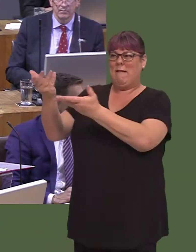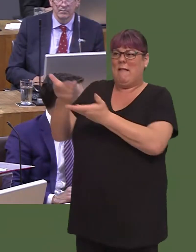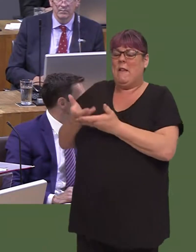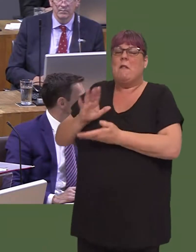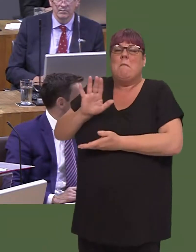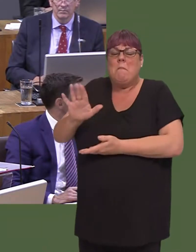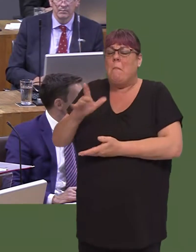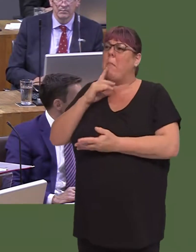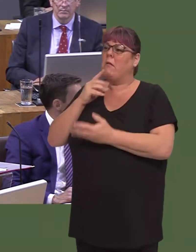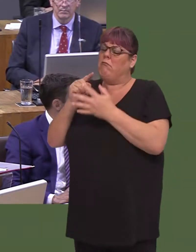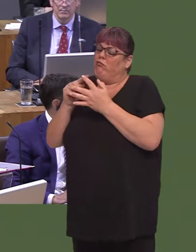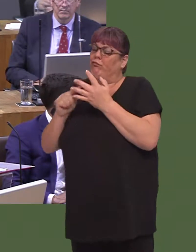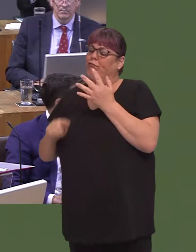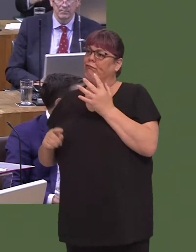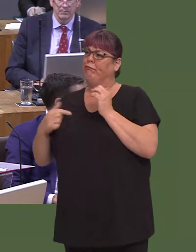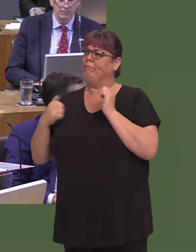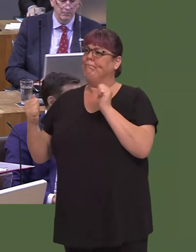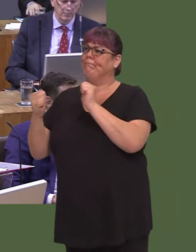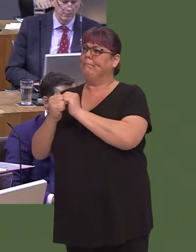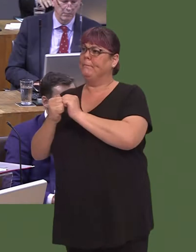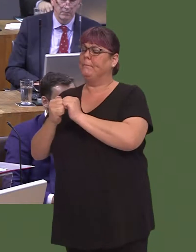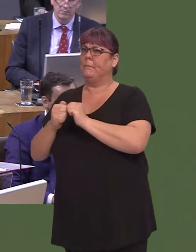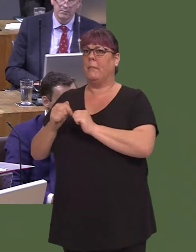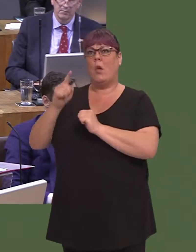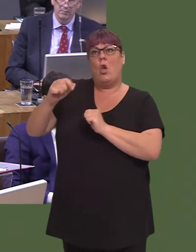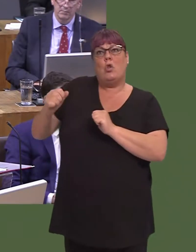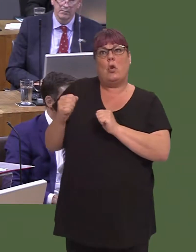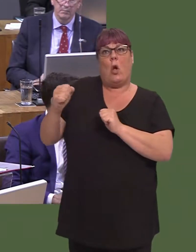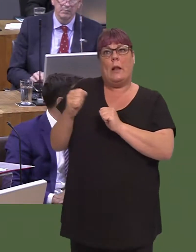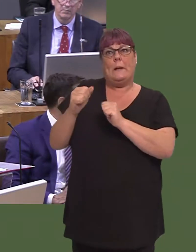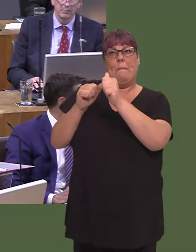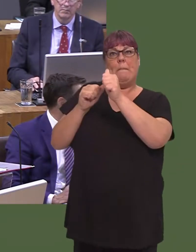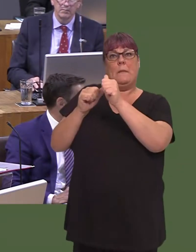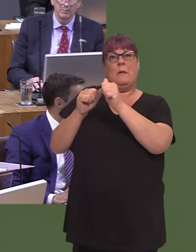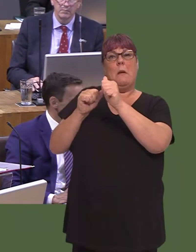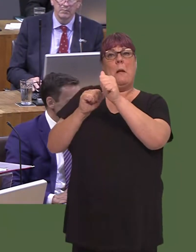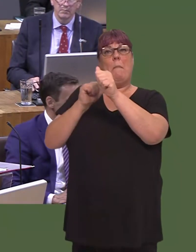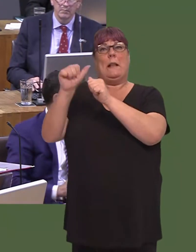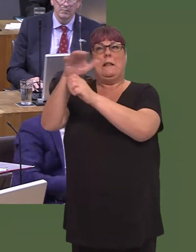that help in order to move back into the world of employment. That's what the scheme is designed